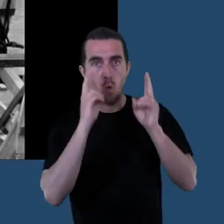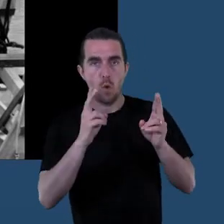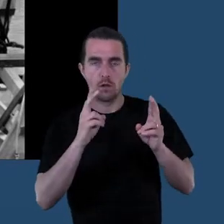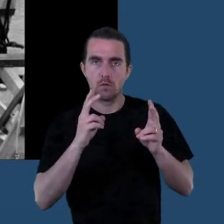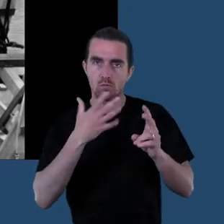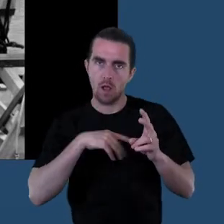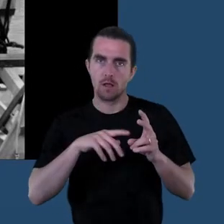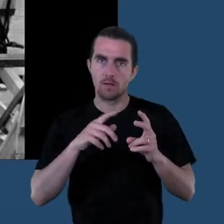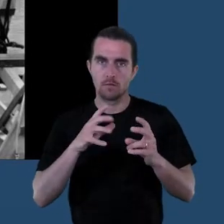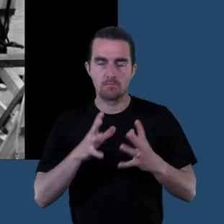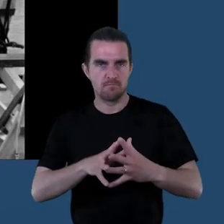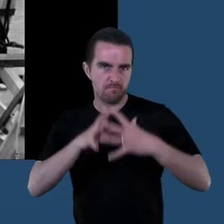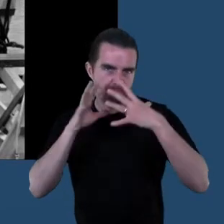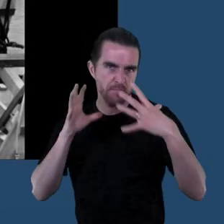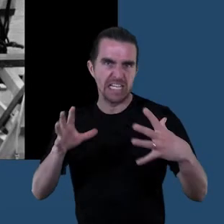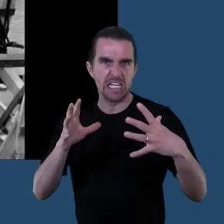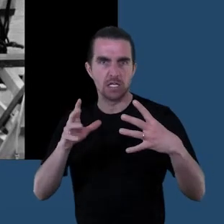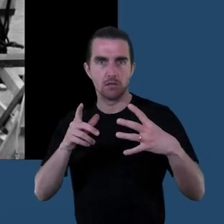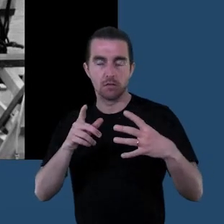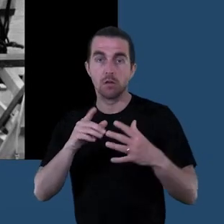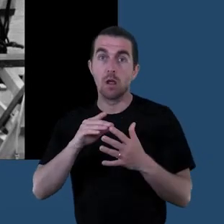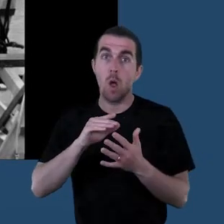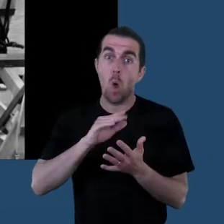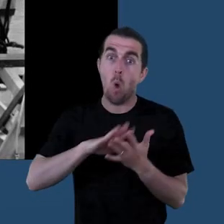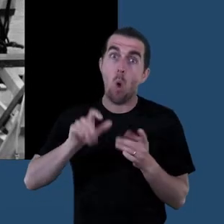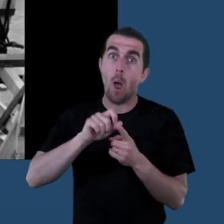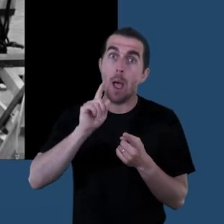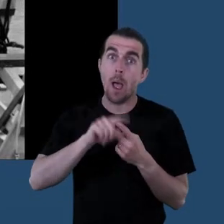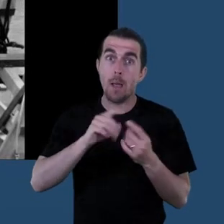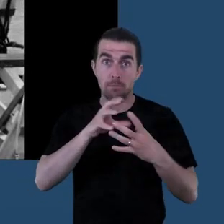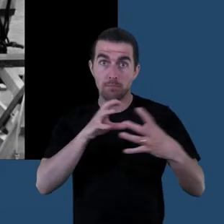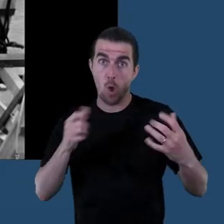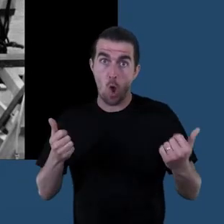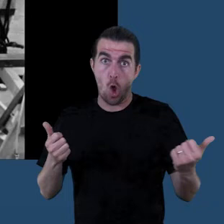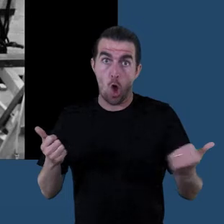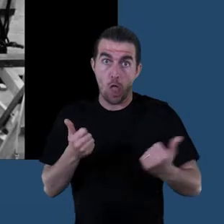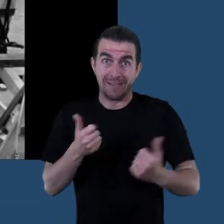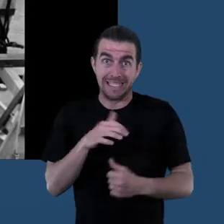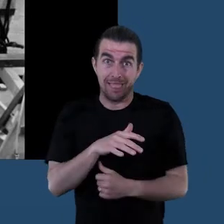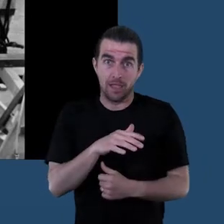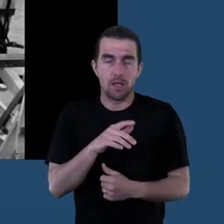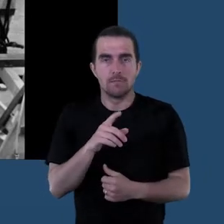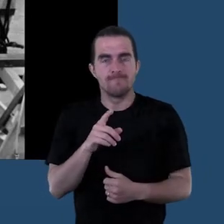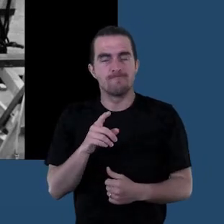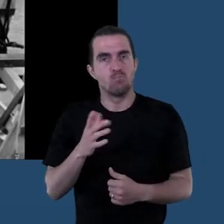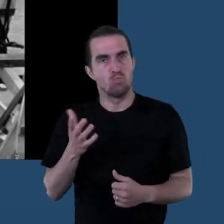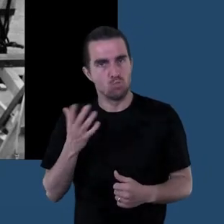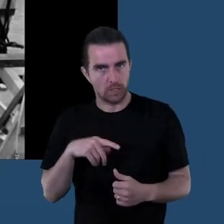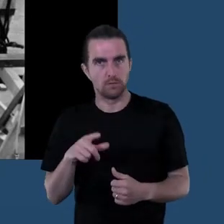The blue whale skeleton, Hope's skeleton was already in place, plus four other huge skeletons that were in place. He wanted this,